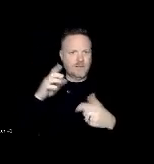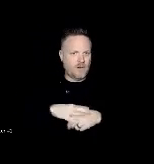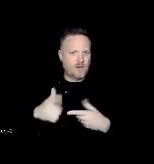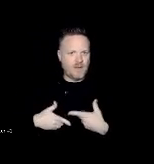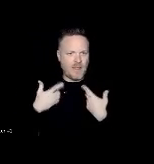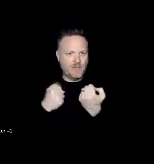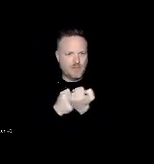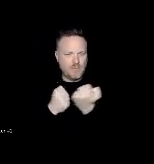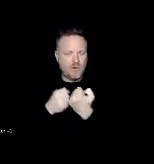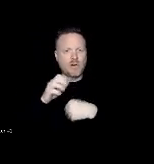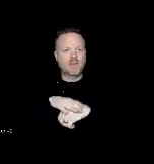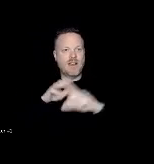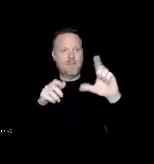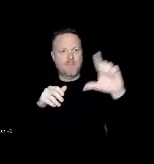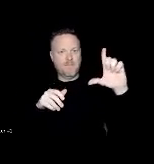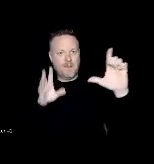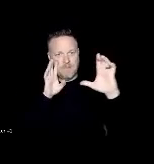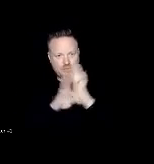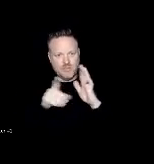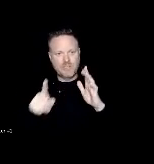The upper, left hand picture is where he started having seizures